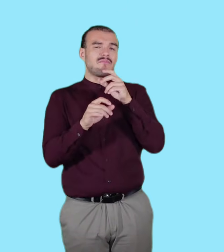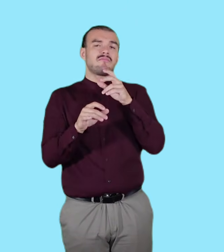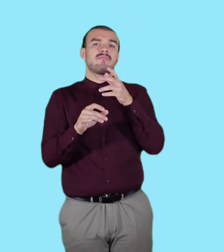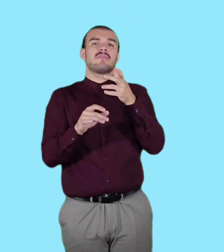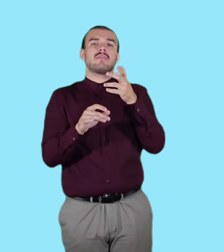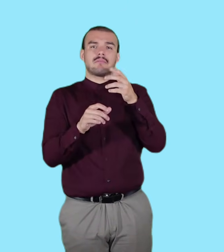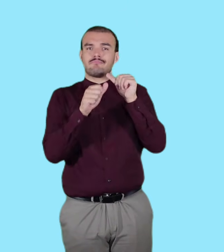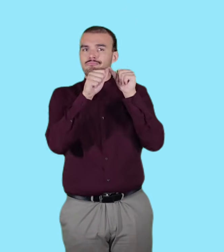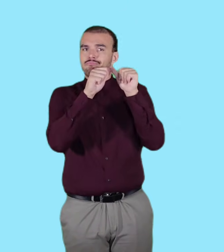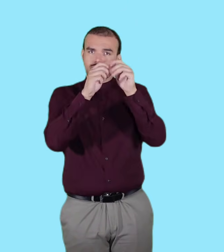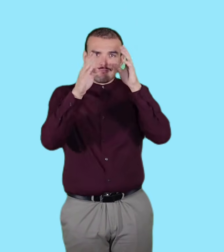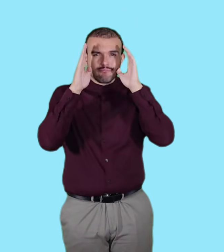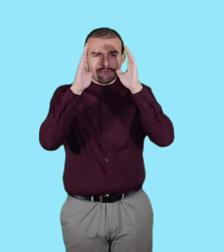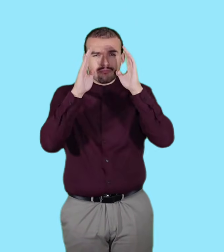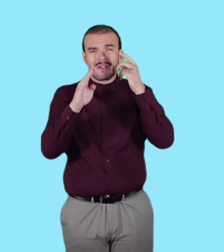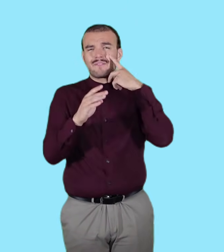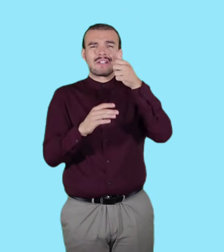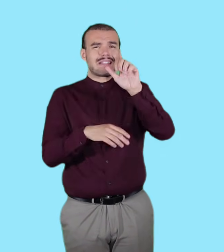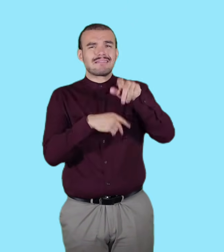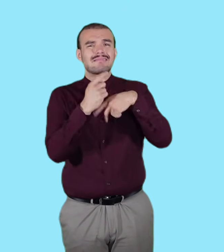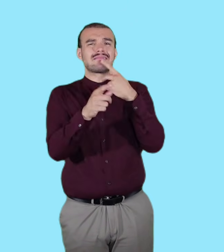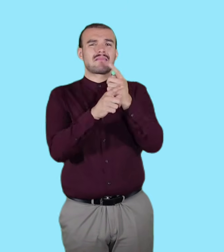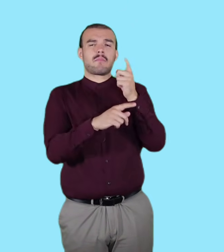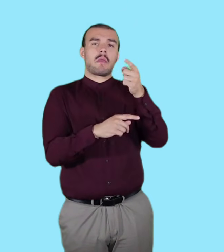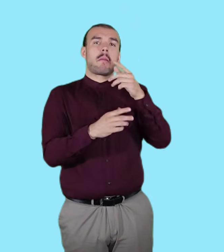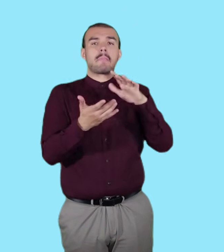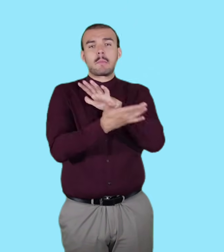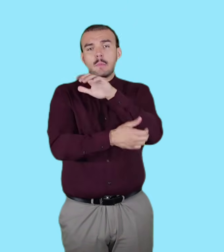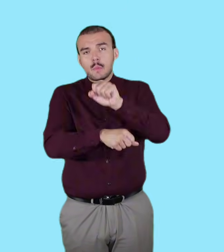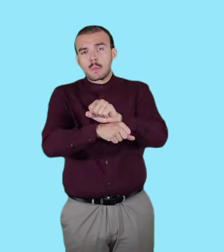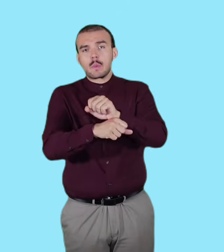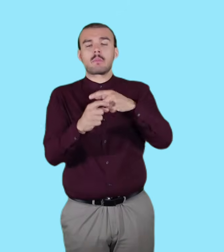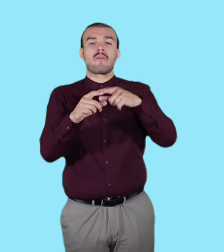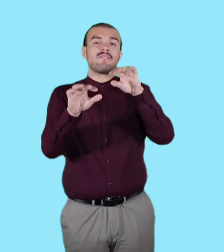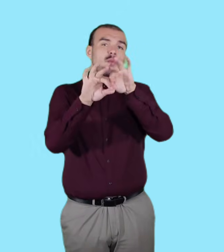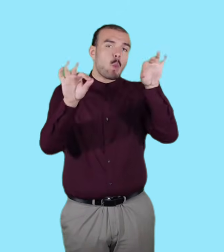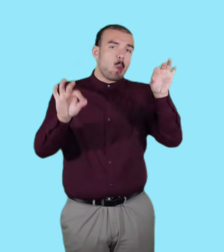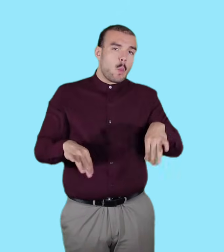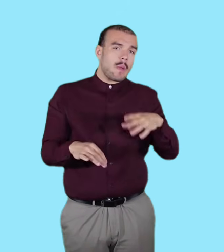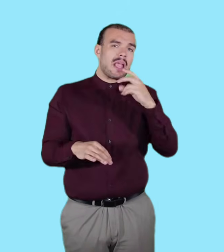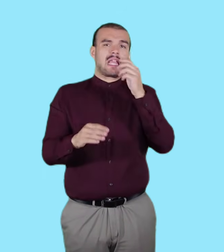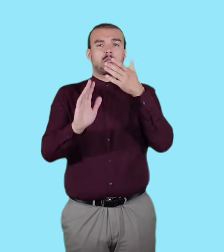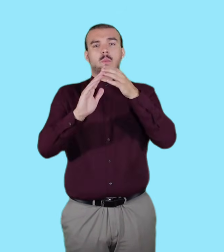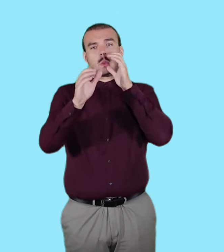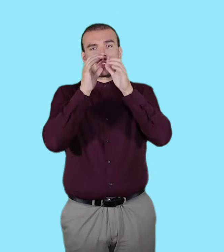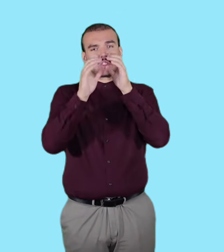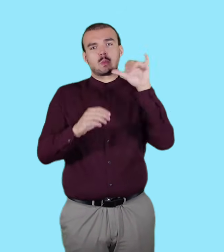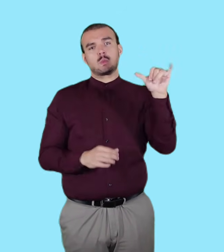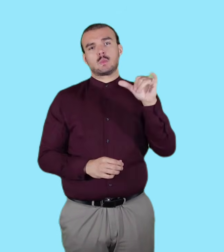to stay on top of many different kinds of paperwork, forms, and communications.